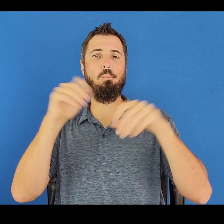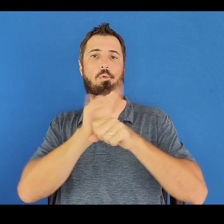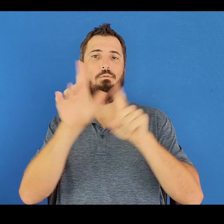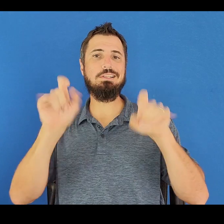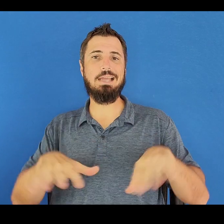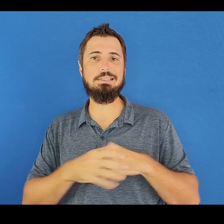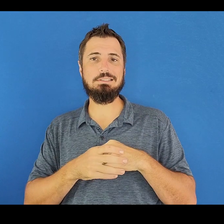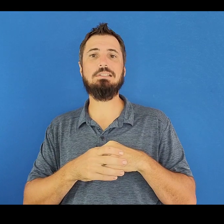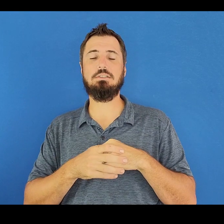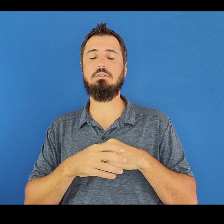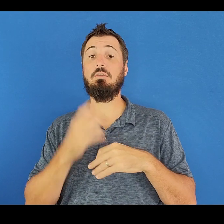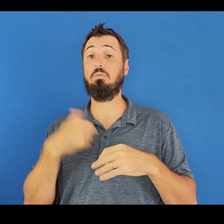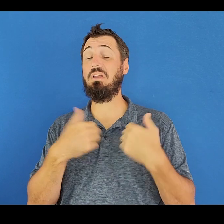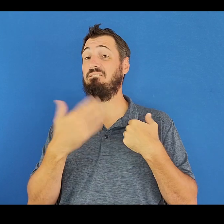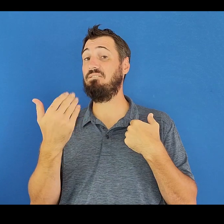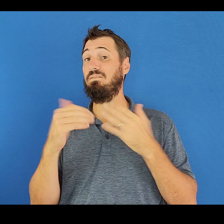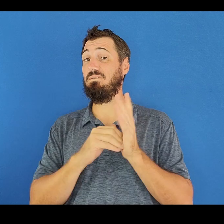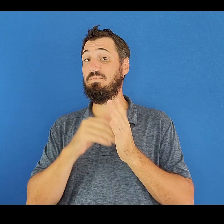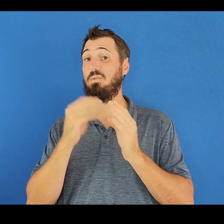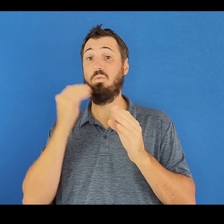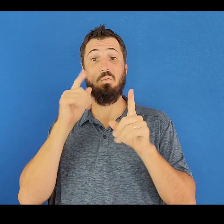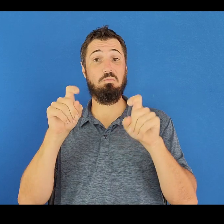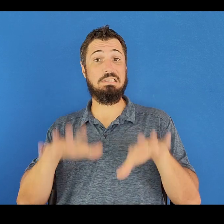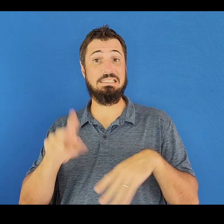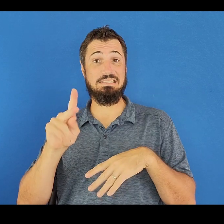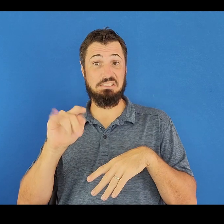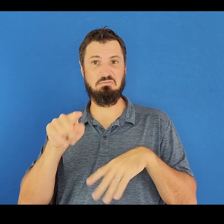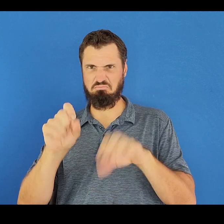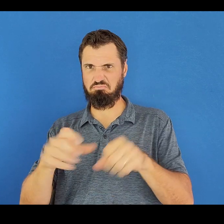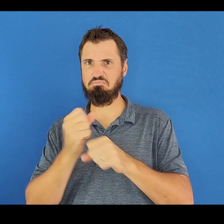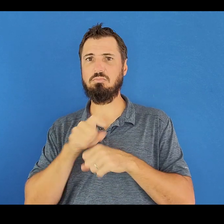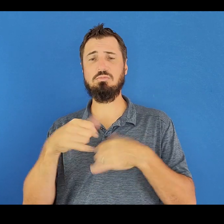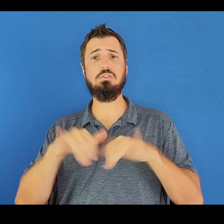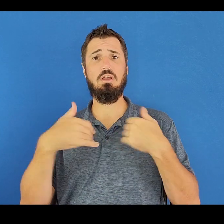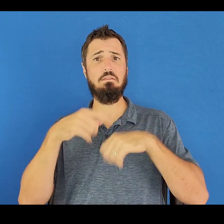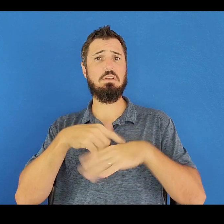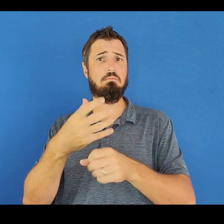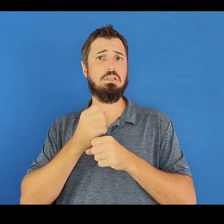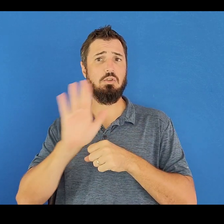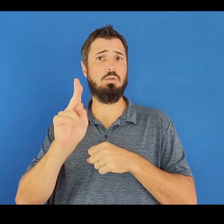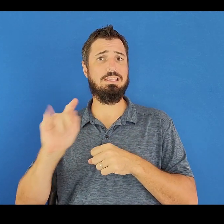We have a total of 15,000 home test kits available, and you still have time to pick up your kits this week